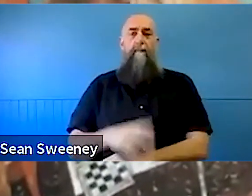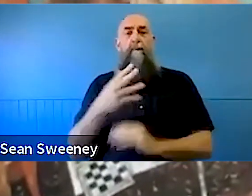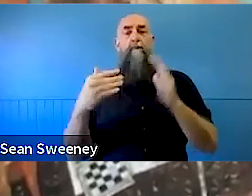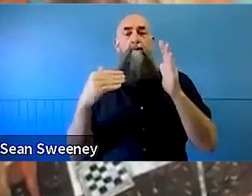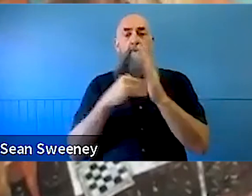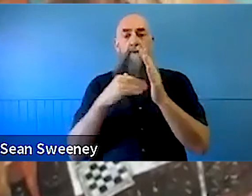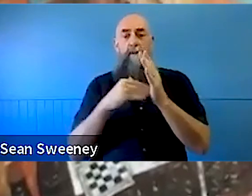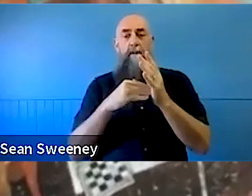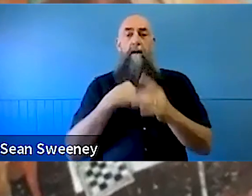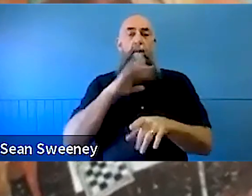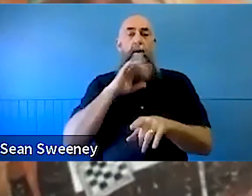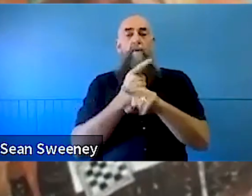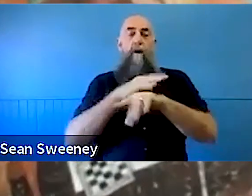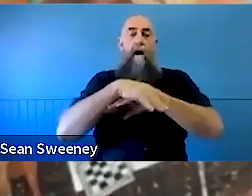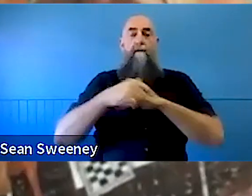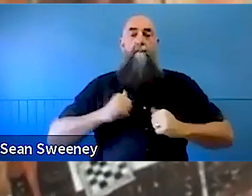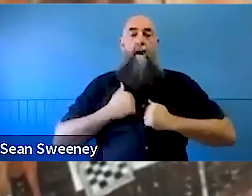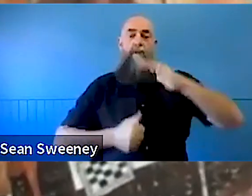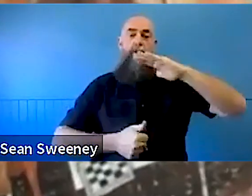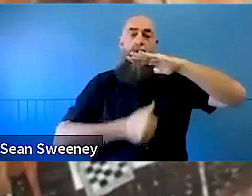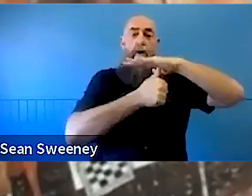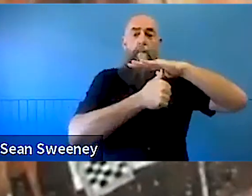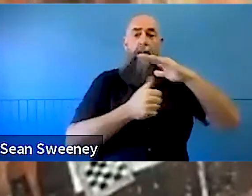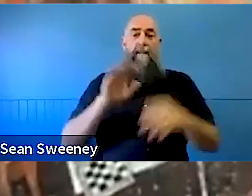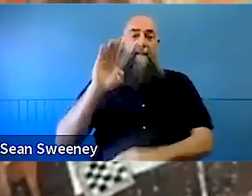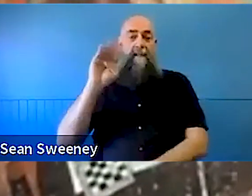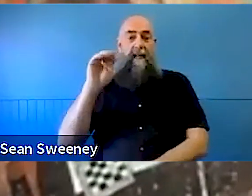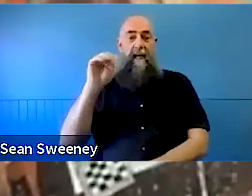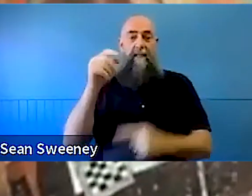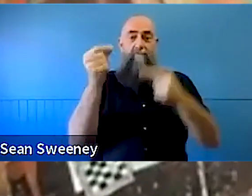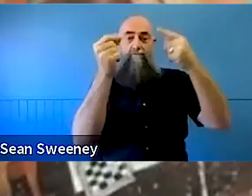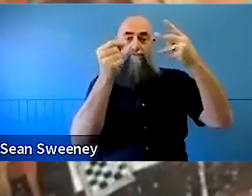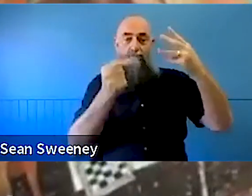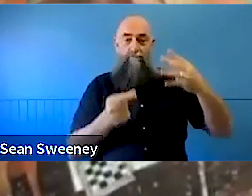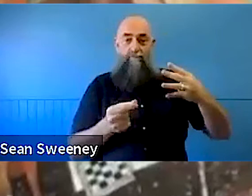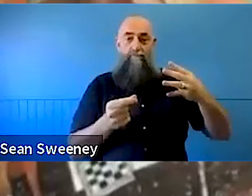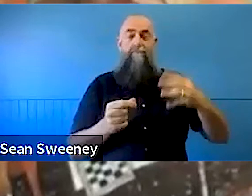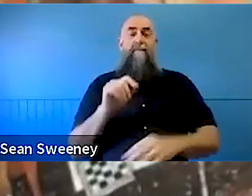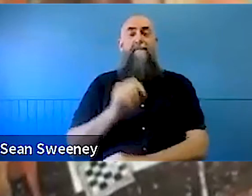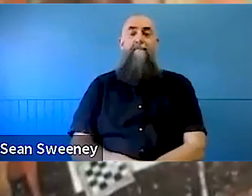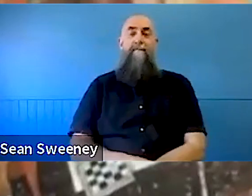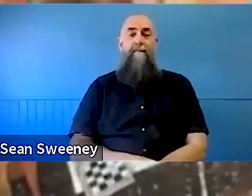We might start to share content at this point. If we can, Liz?